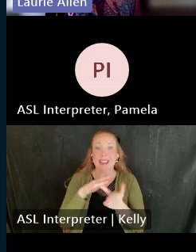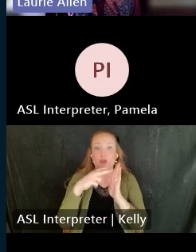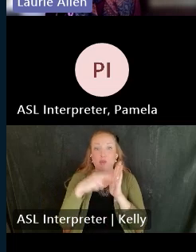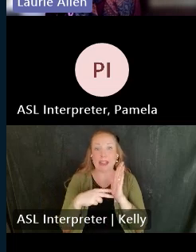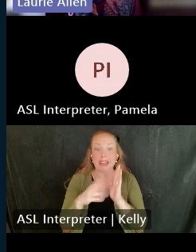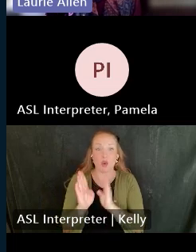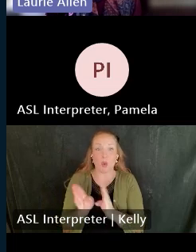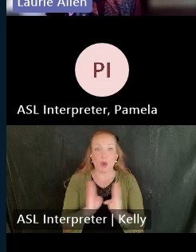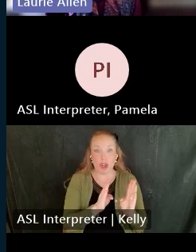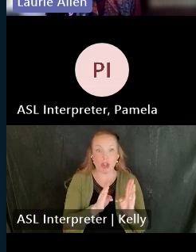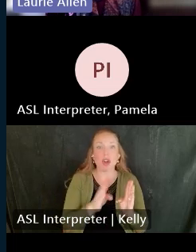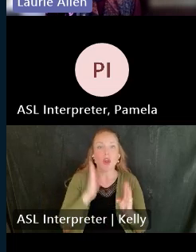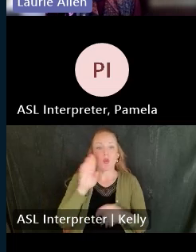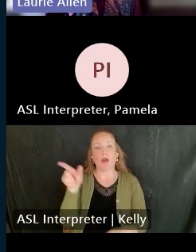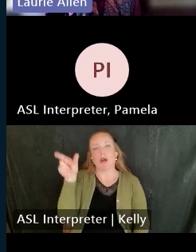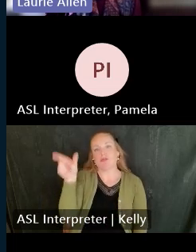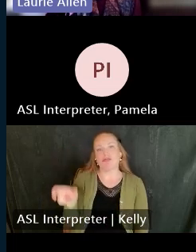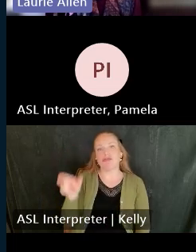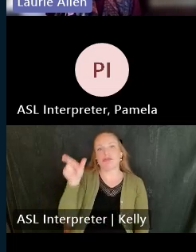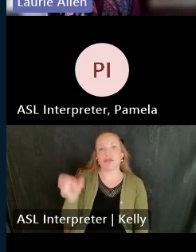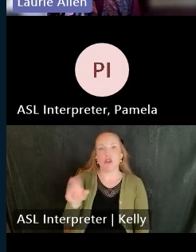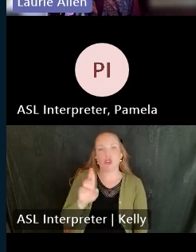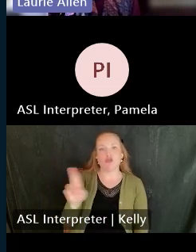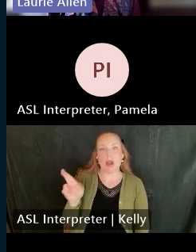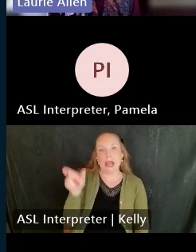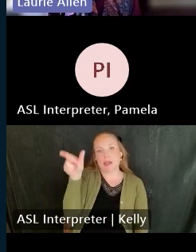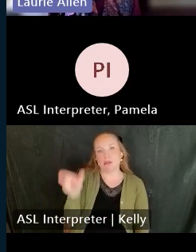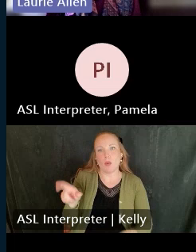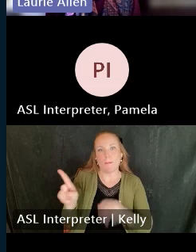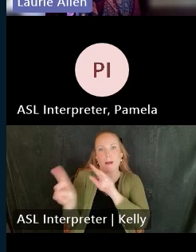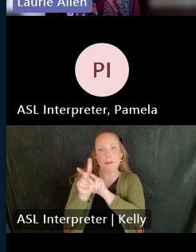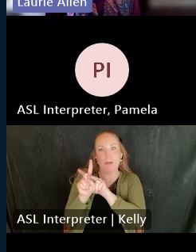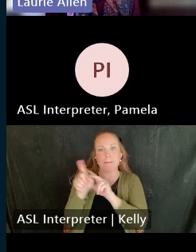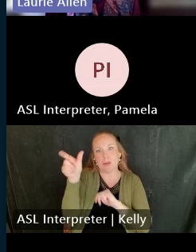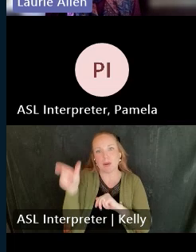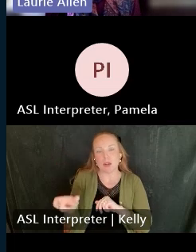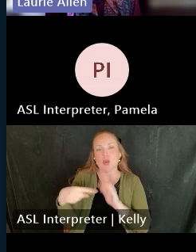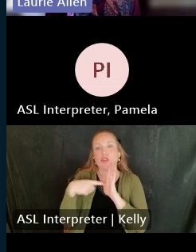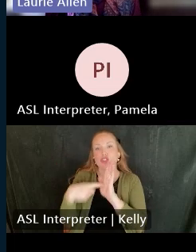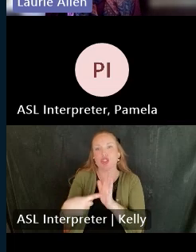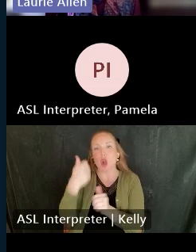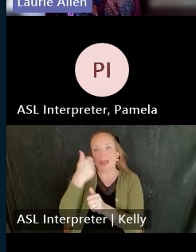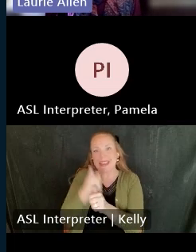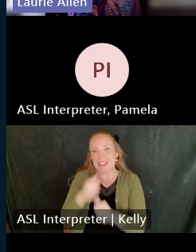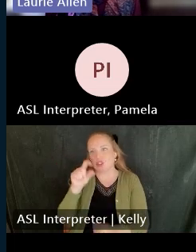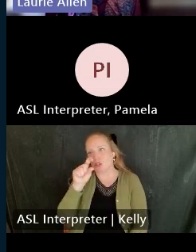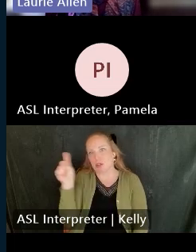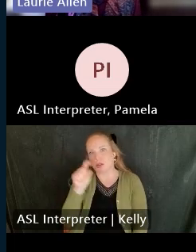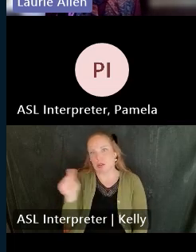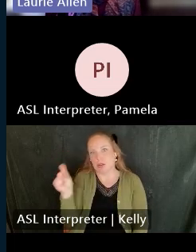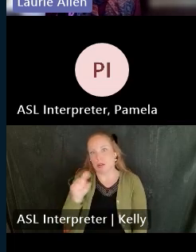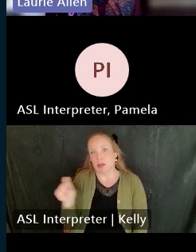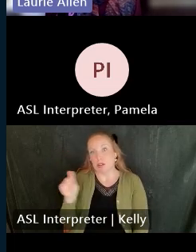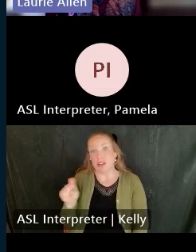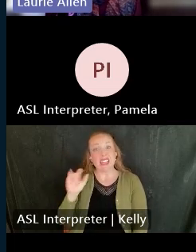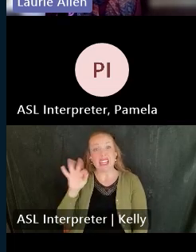side of your application and it lists out each element. And you can simply drag and drop. So it's real easy to get those into the right order.